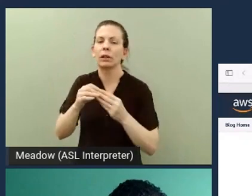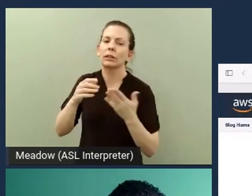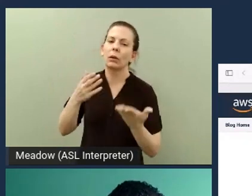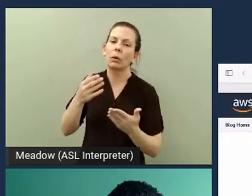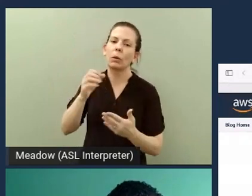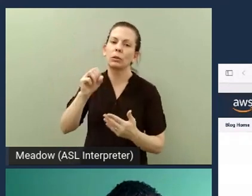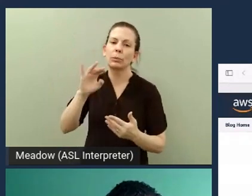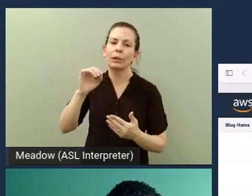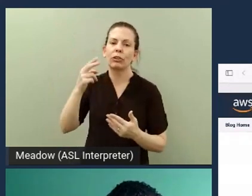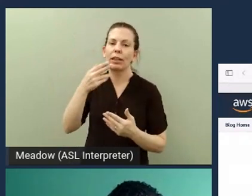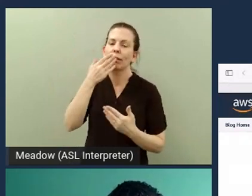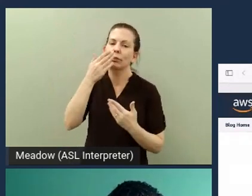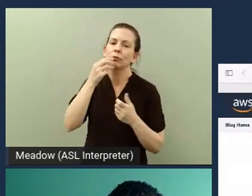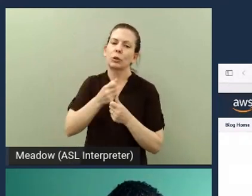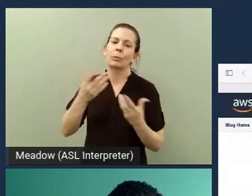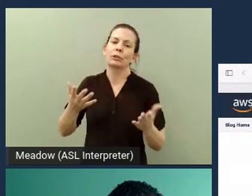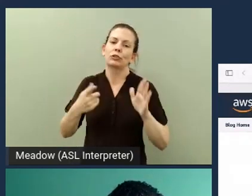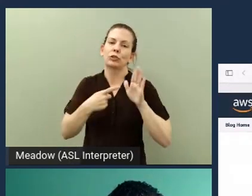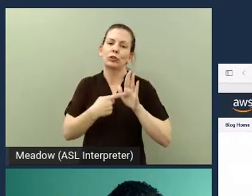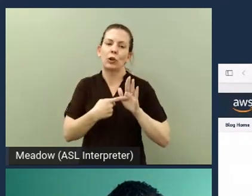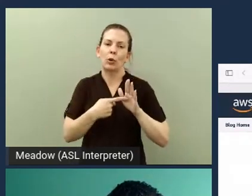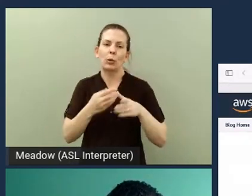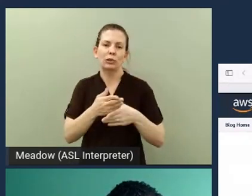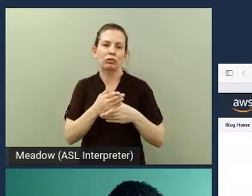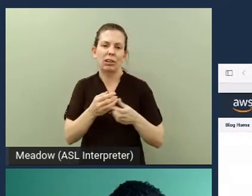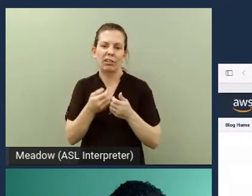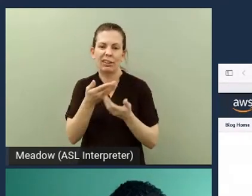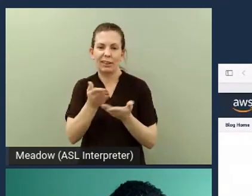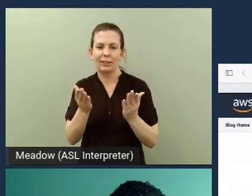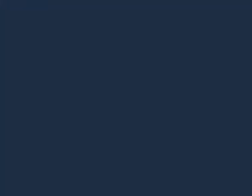for showing all this. It's it's, there's been a lot of code here.